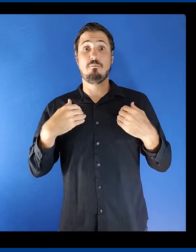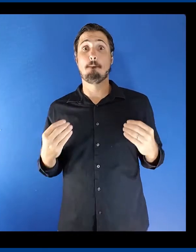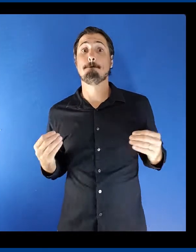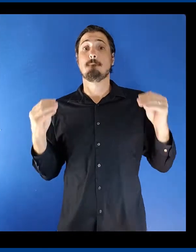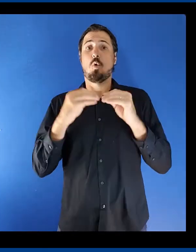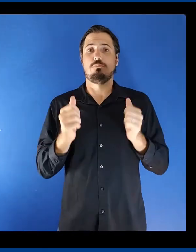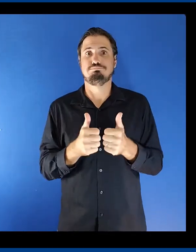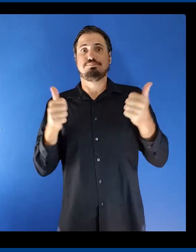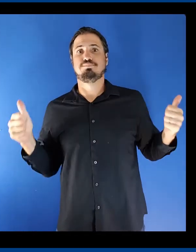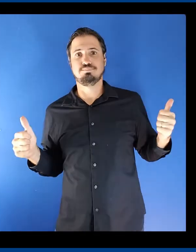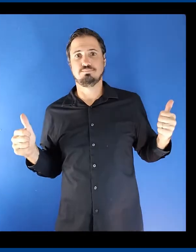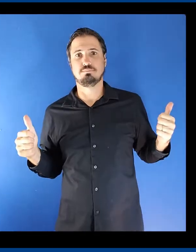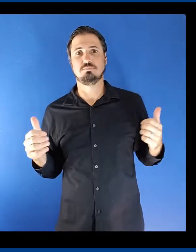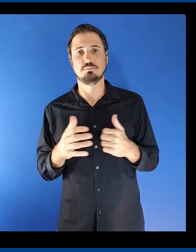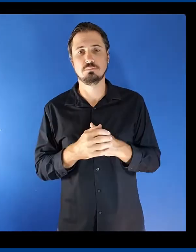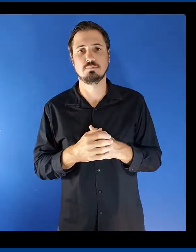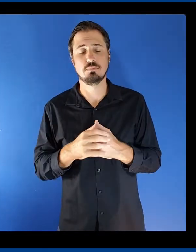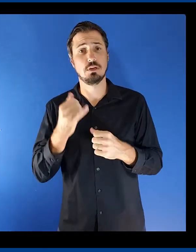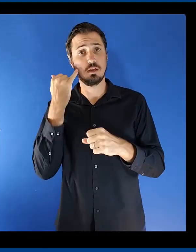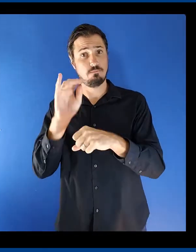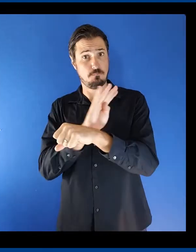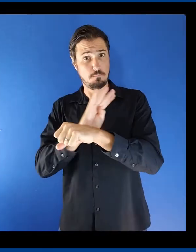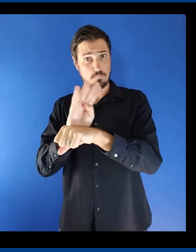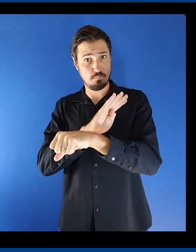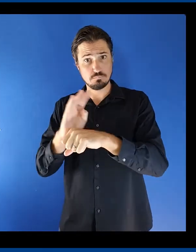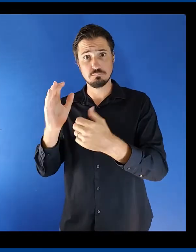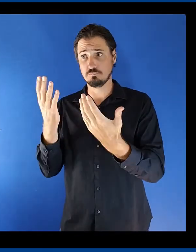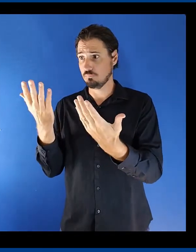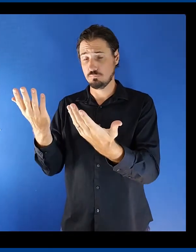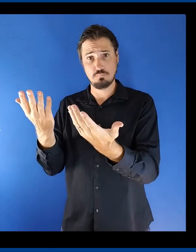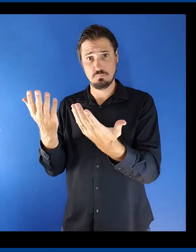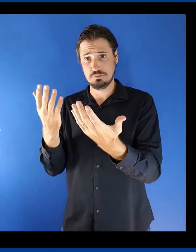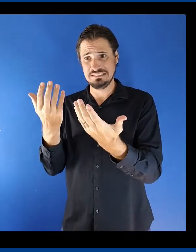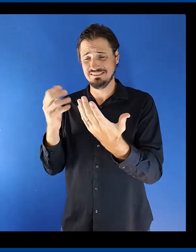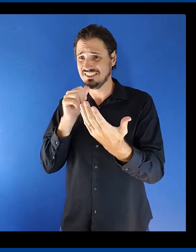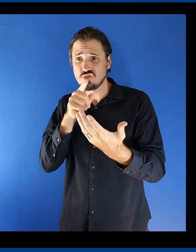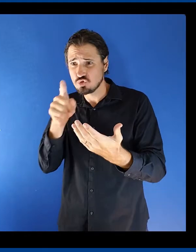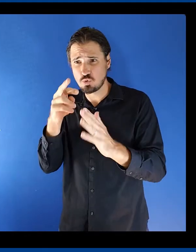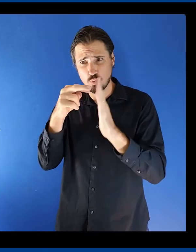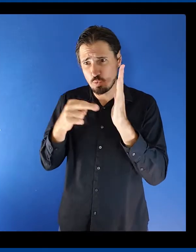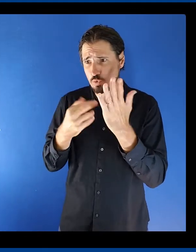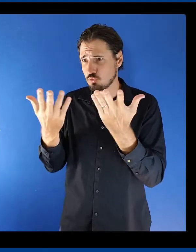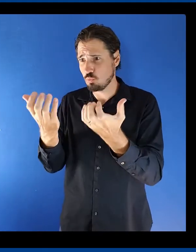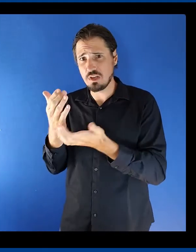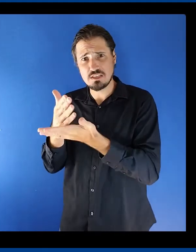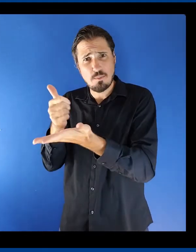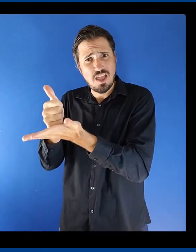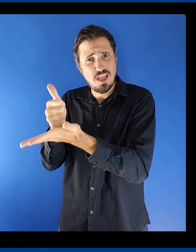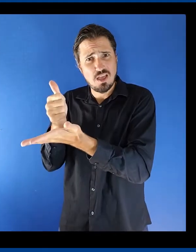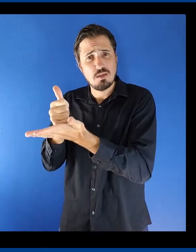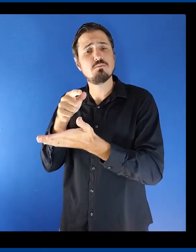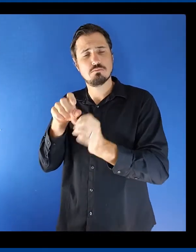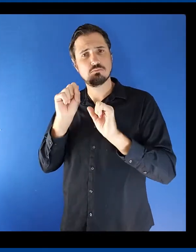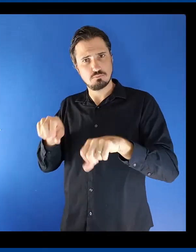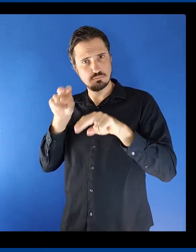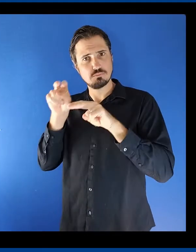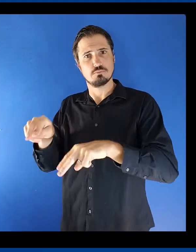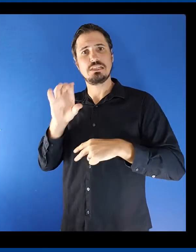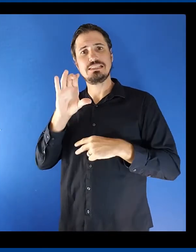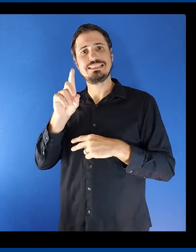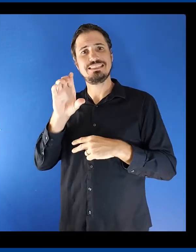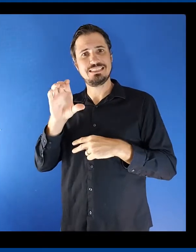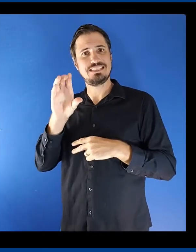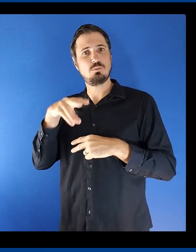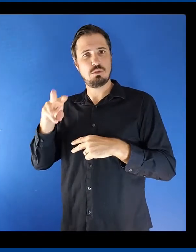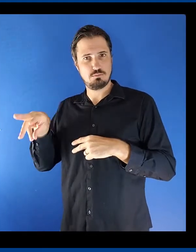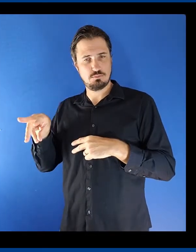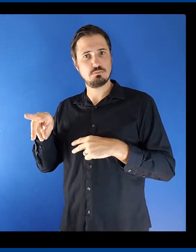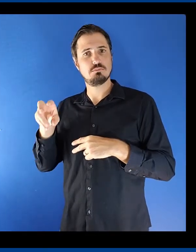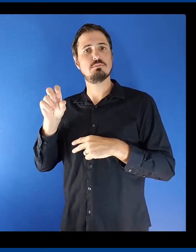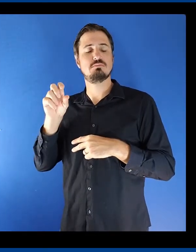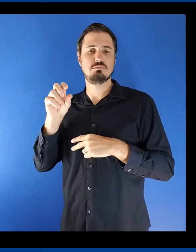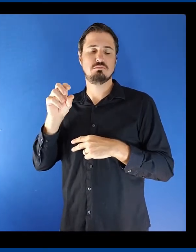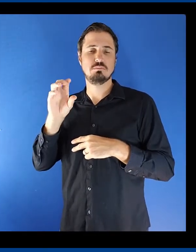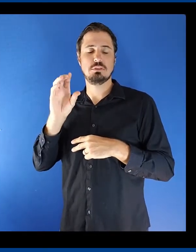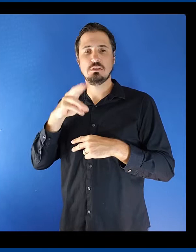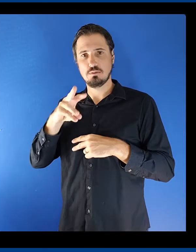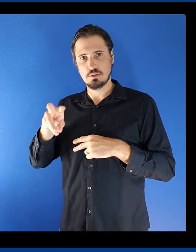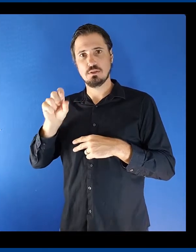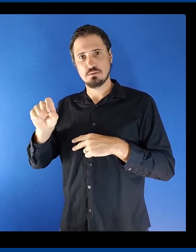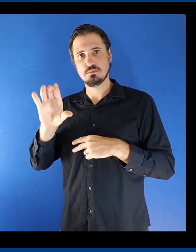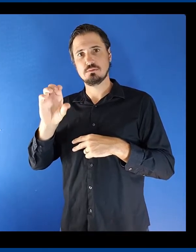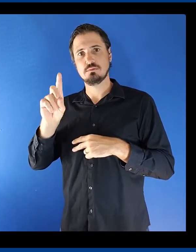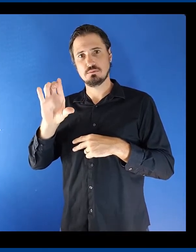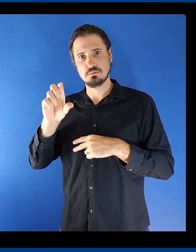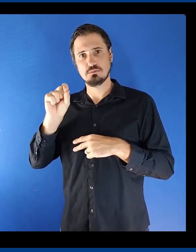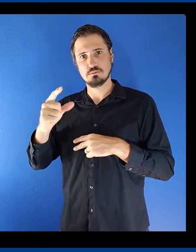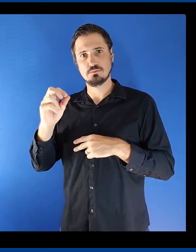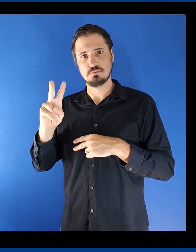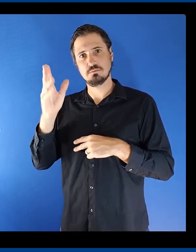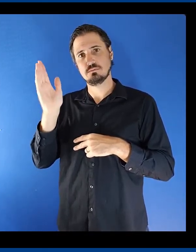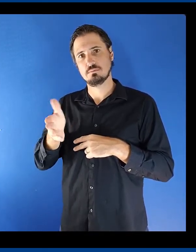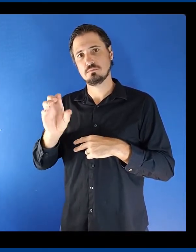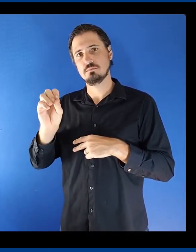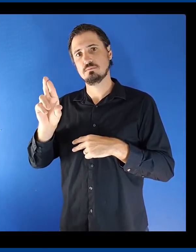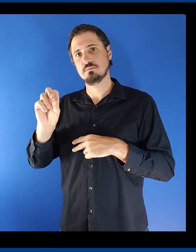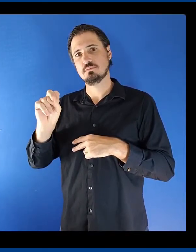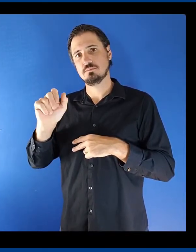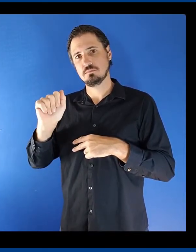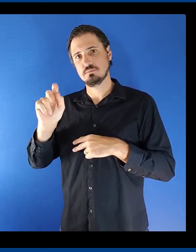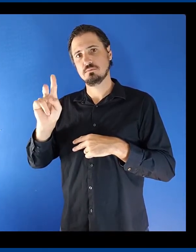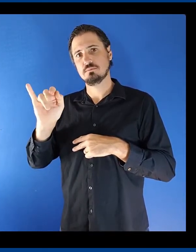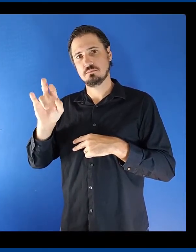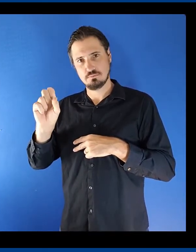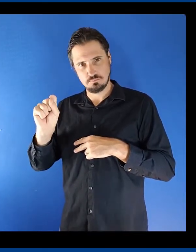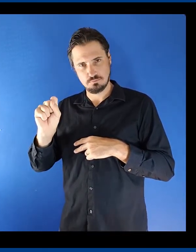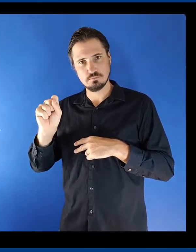For businesses who are seeking guidance in their reopening plans, please visit the CDC website at www.cdc.gov/Coronavirus under the heading “Keeping Communities Safe.”